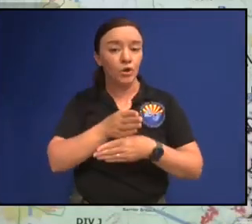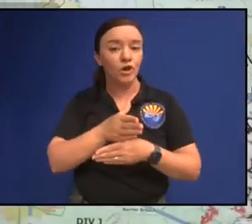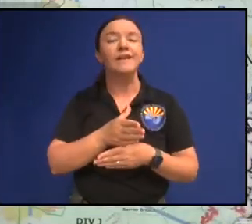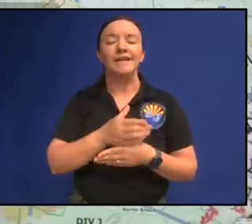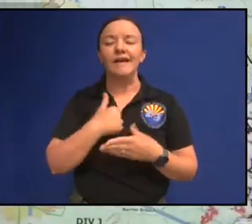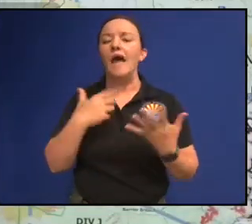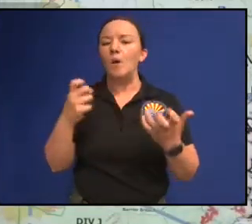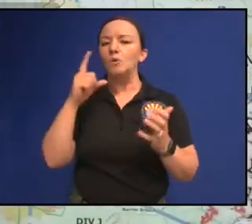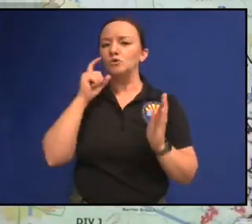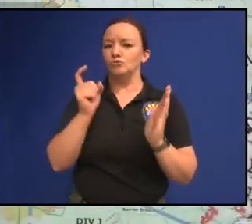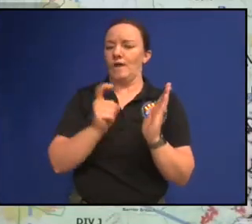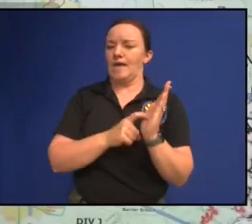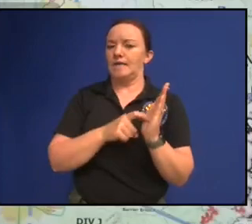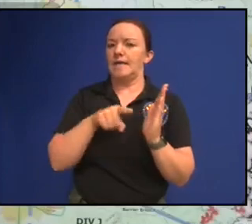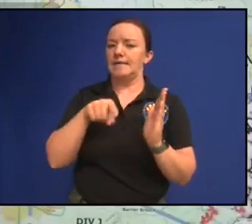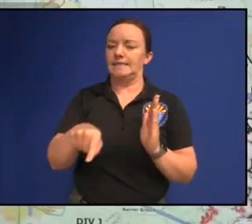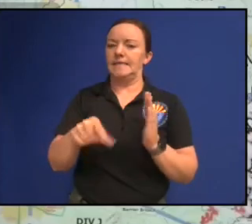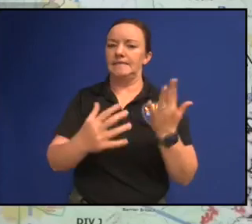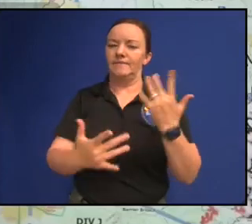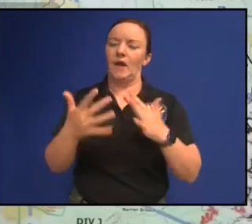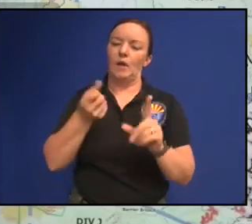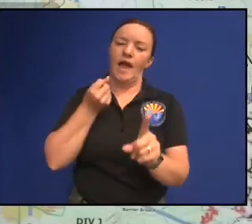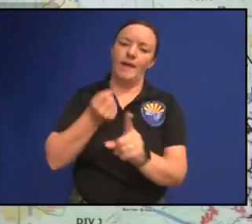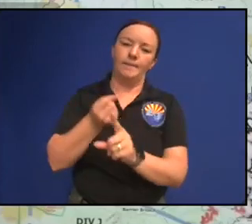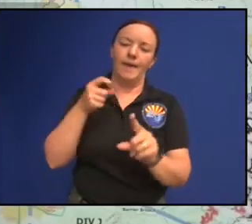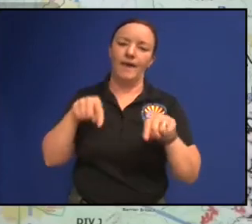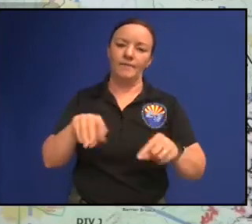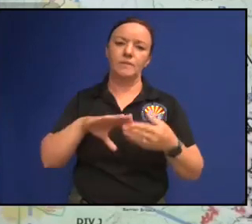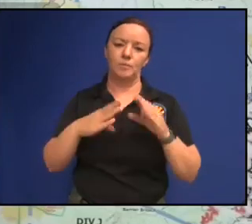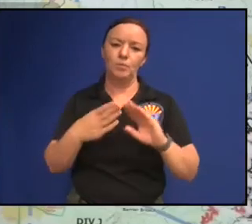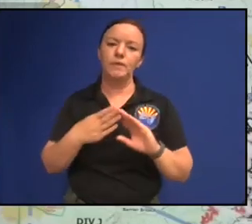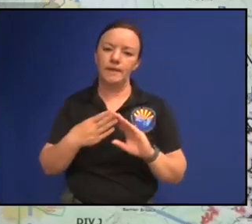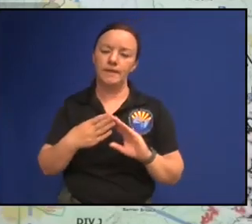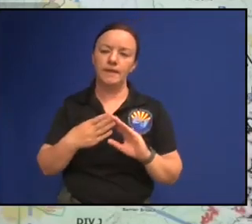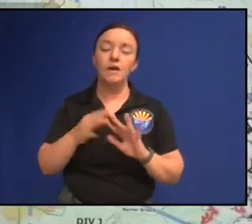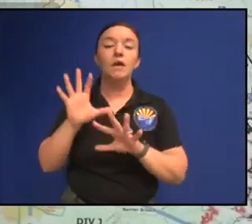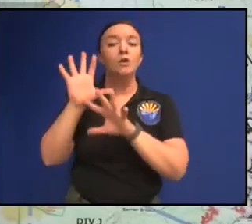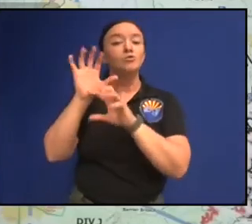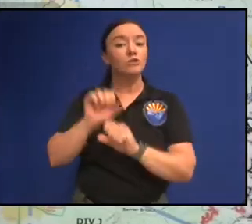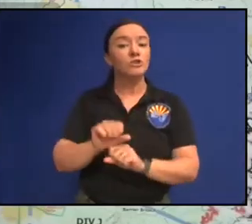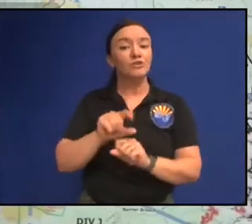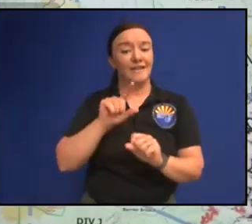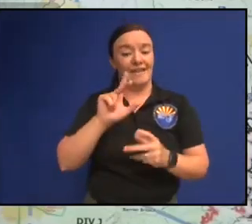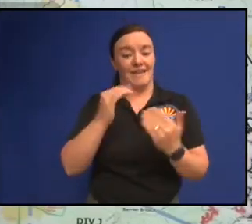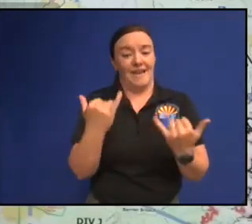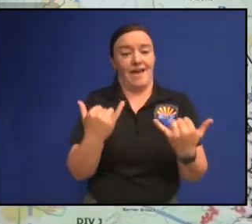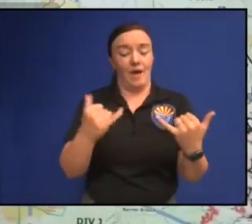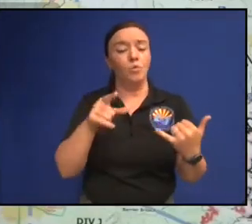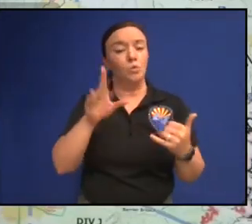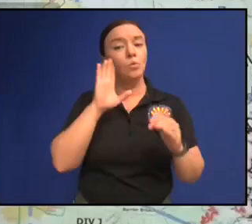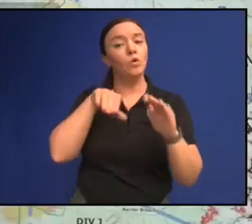ON LOCAL COMMUNITY. TRADITIONALLY THIS IS A TIME WHEN YOU'RE ACCESSING THE FOREST TO OBTAIN FUEL WOOD FOR THE SEASON.